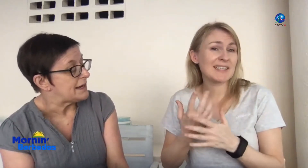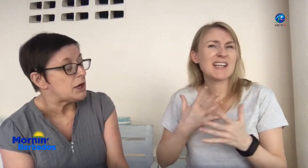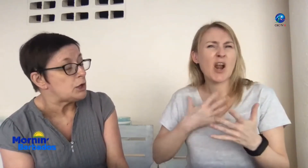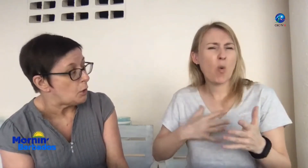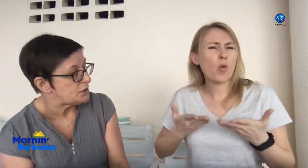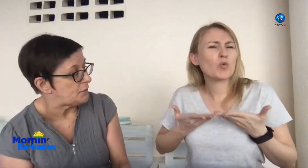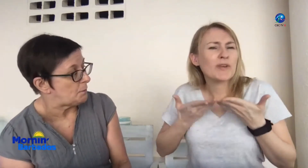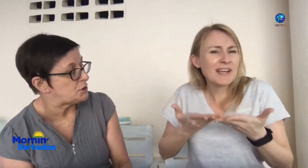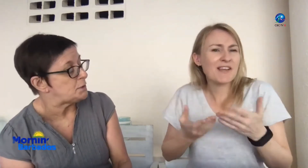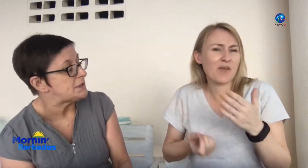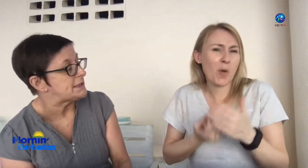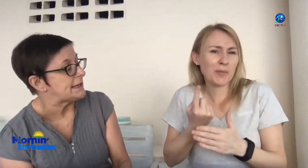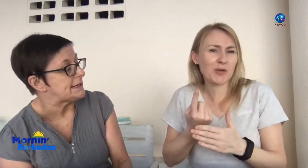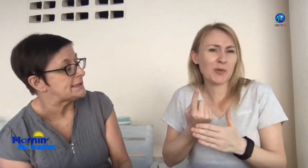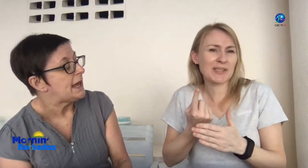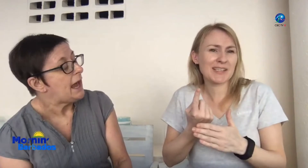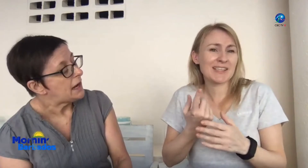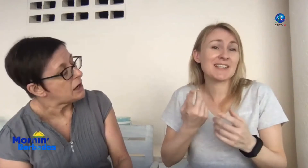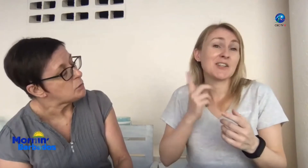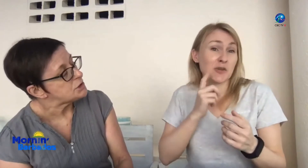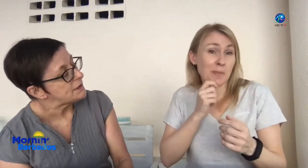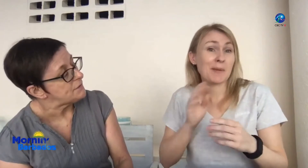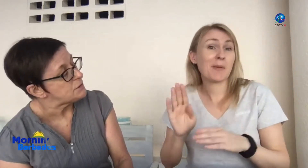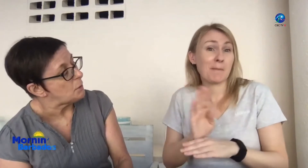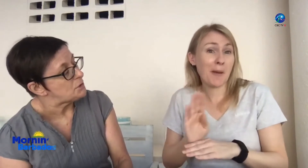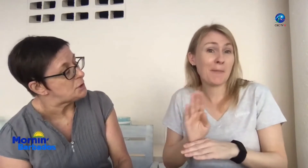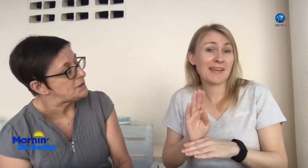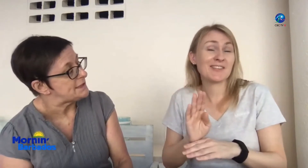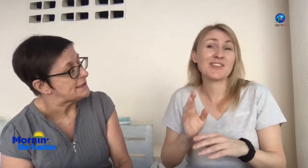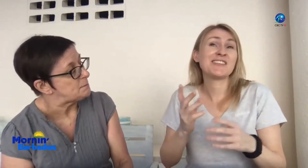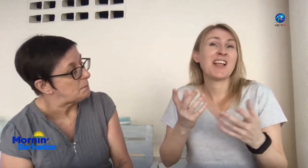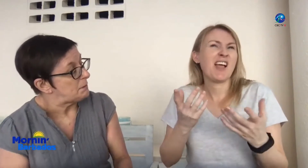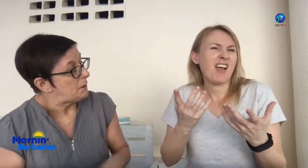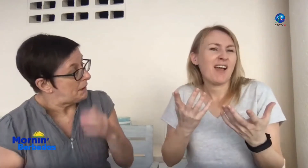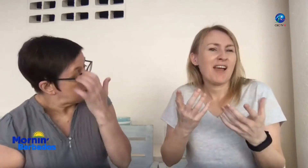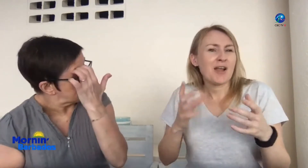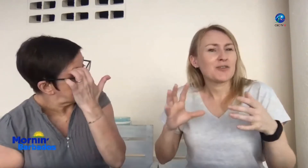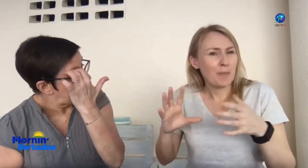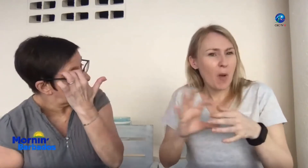had a lot of opportunities and i want to give those opportunities to people in Barbados and